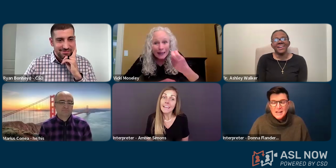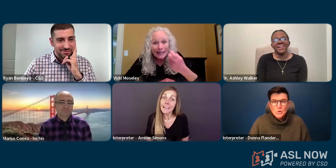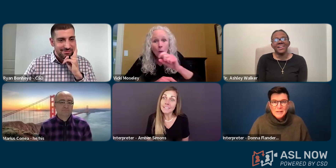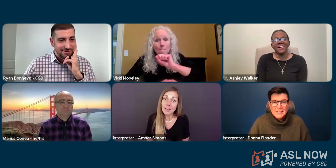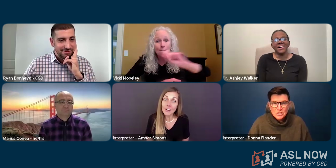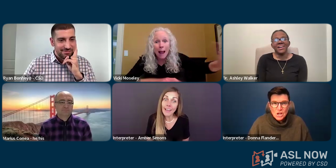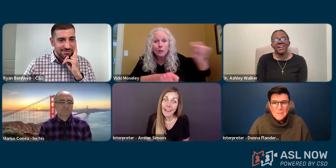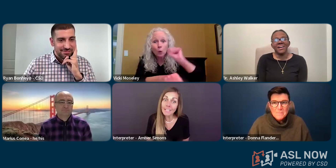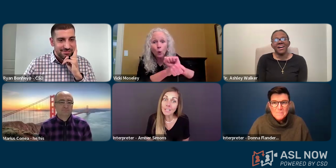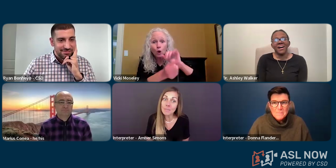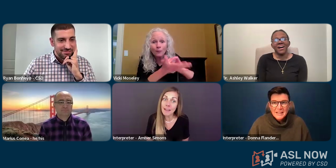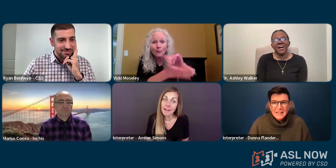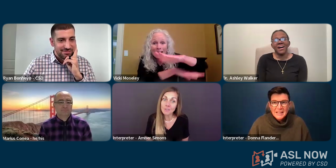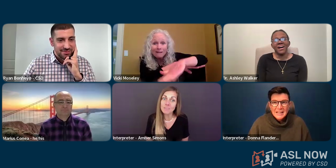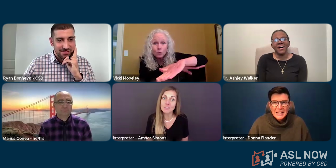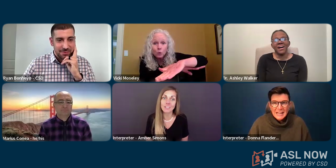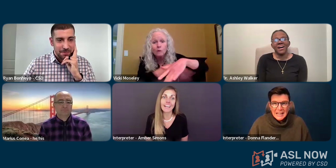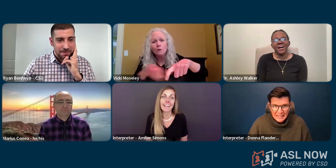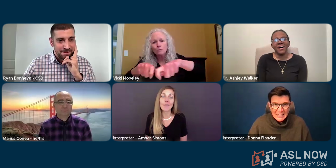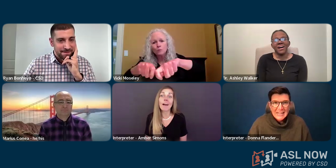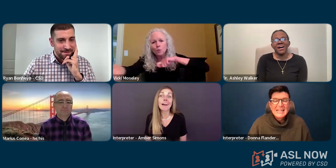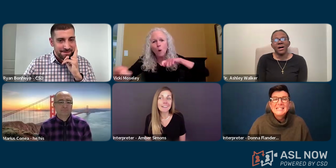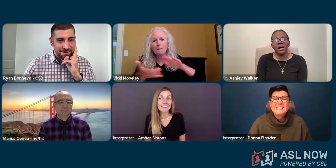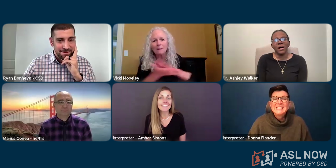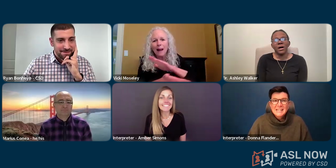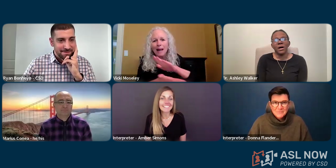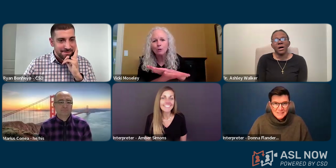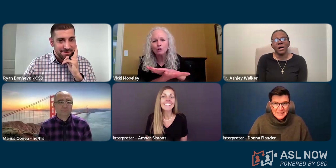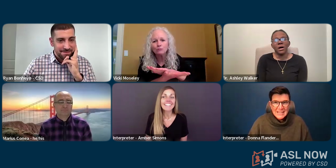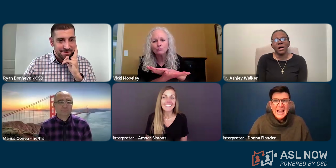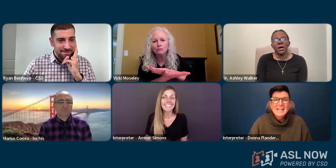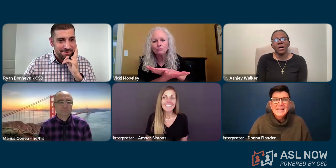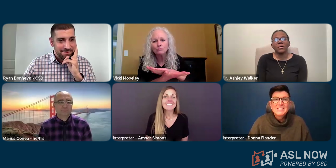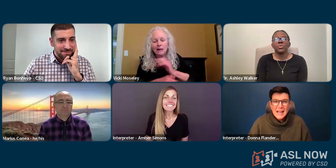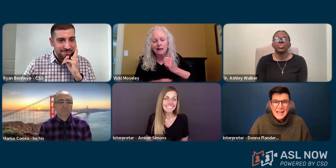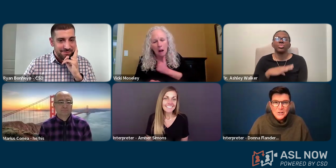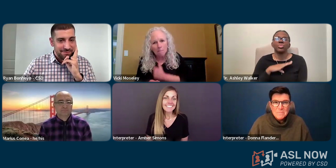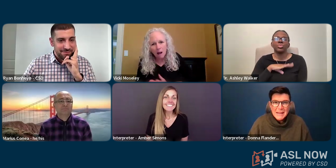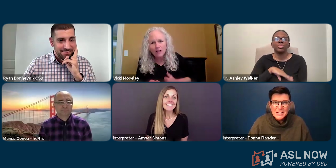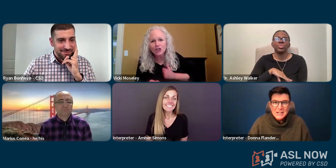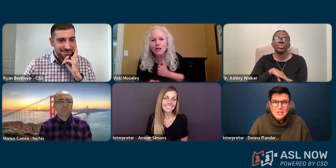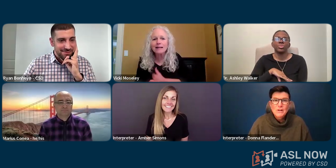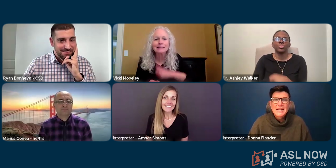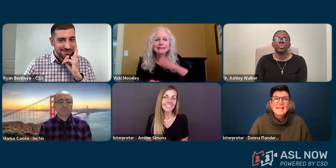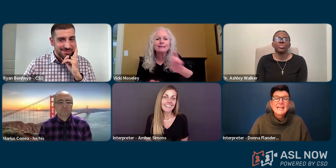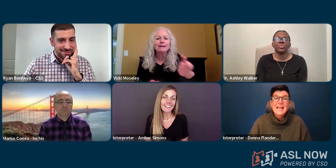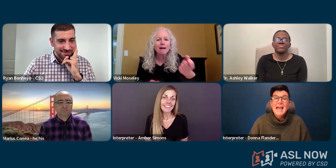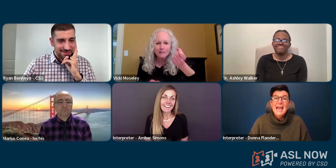sorry, not in school, but younger management training. Wow. He had to go to anger management training.